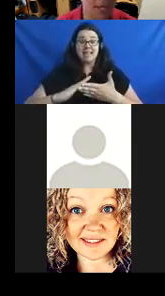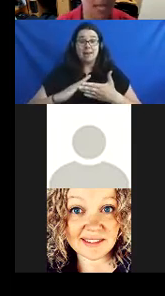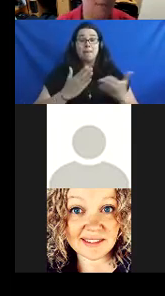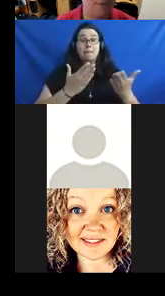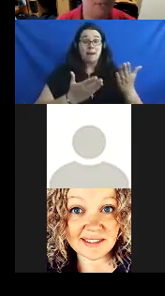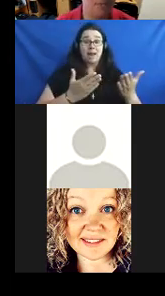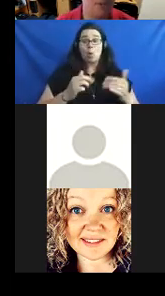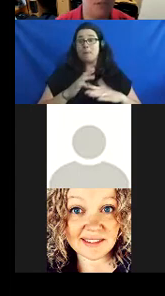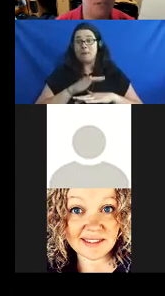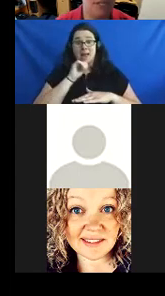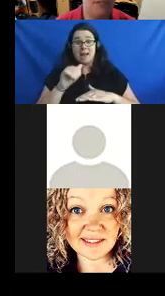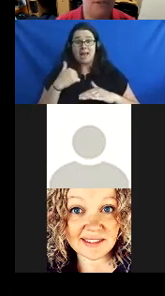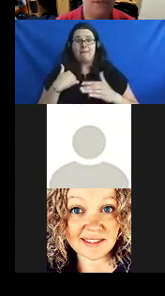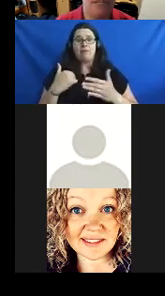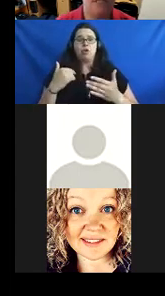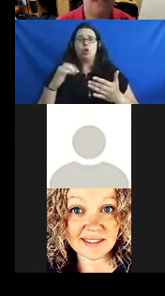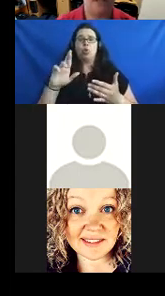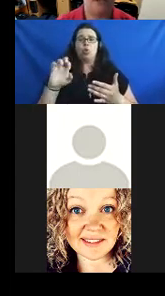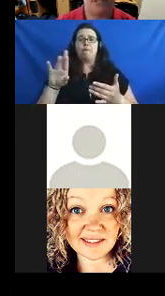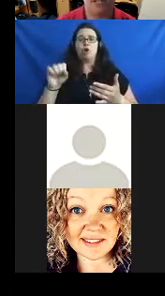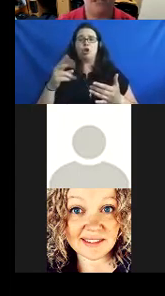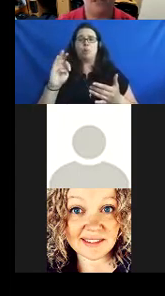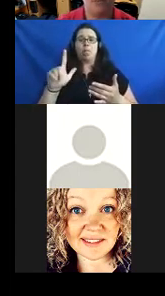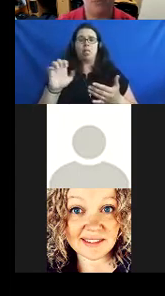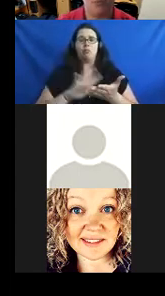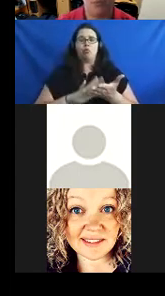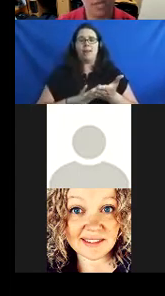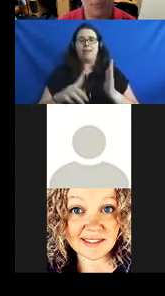REFRESHABLE BRAILLE DISPLAYS. THERE ARE THOSE THAT ARE DESIGNED WITHOUT A BRAILLE